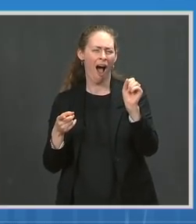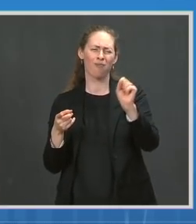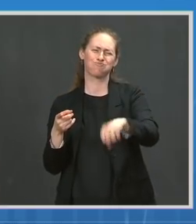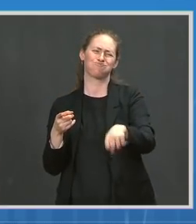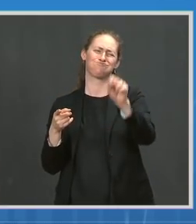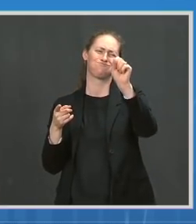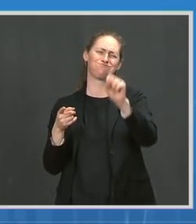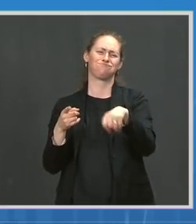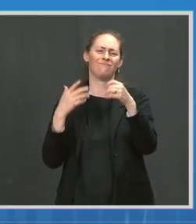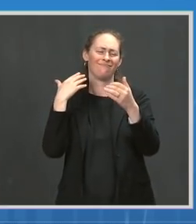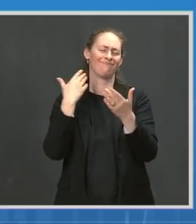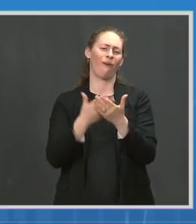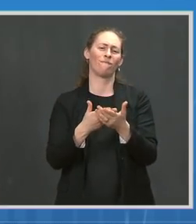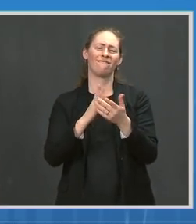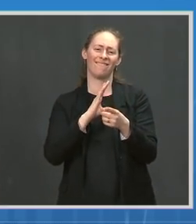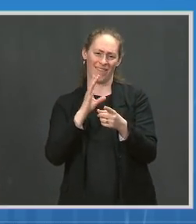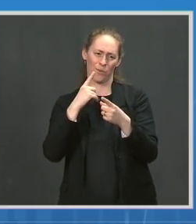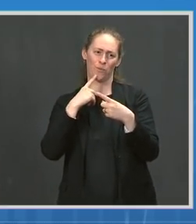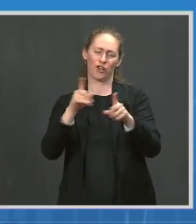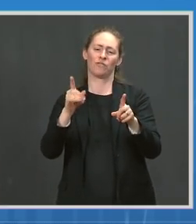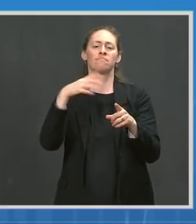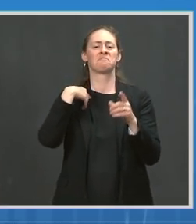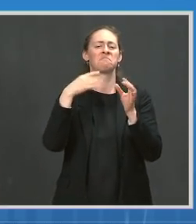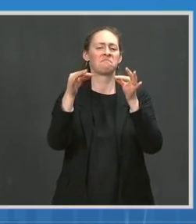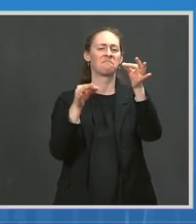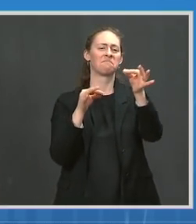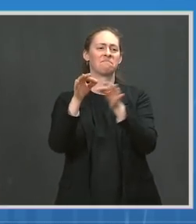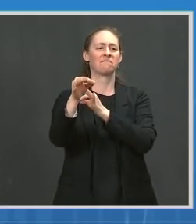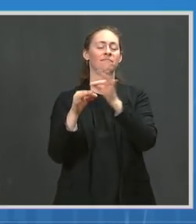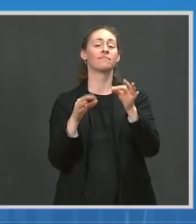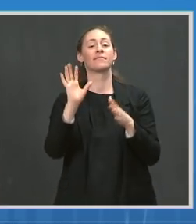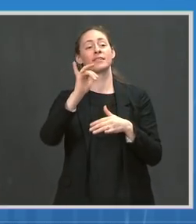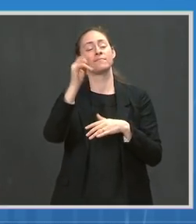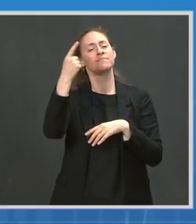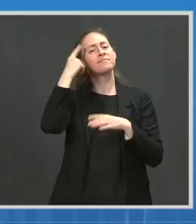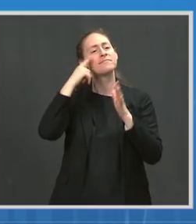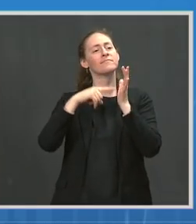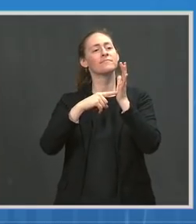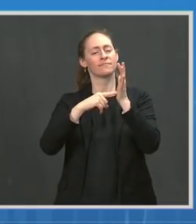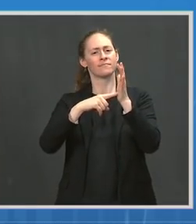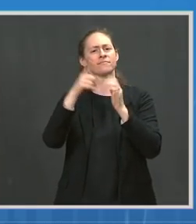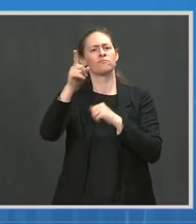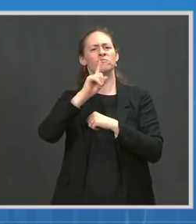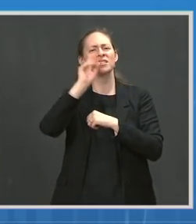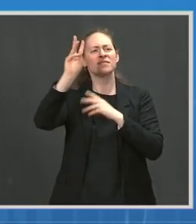For example, if you look at the real-world effectiveness, there are a number of studies.